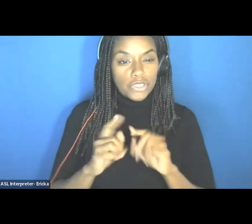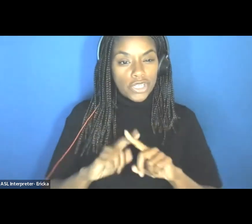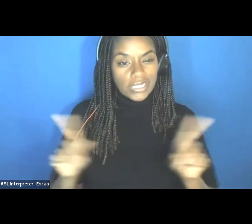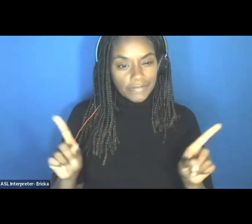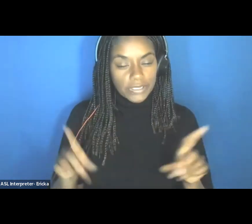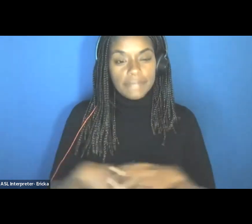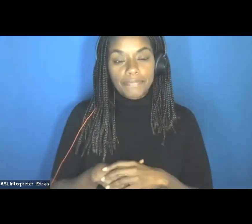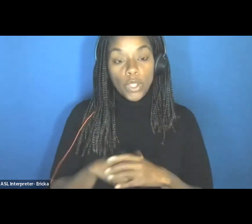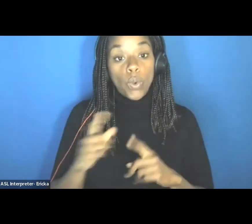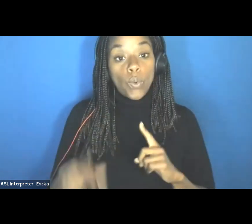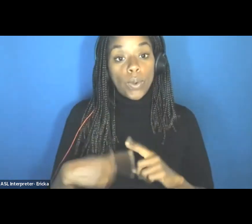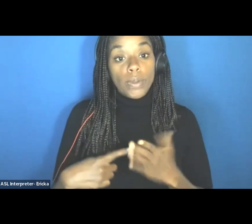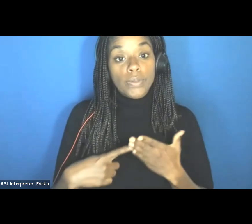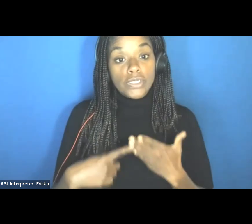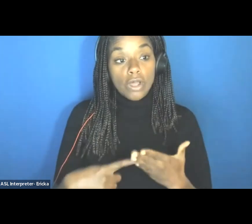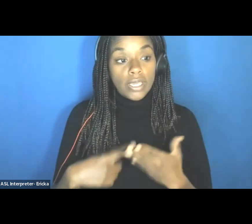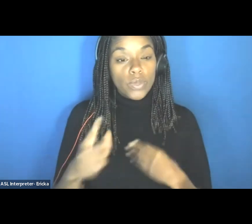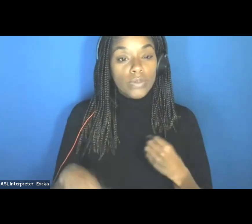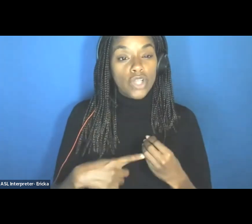So, I went back and was talking about why I believe that some of the things are happening in our employment areas, for instance why the ratios may be different.